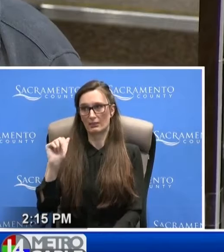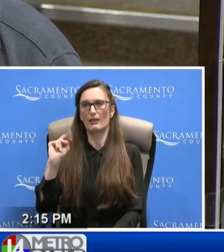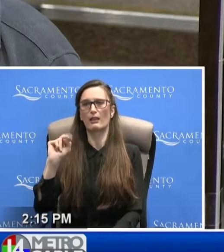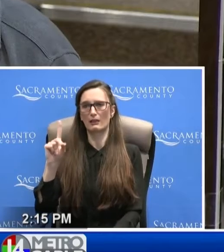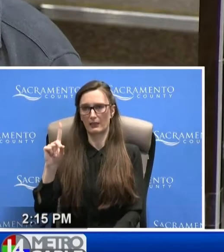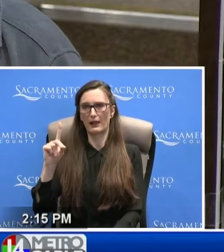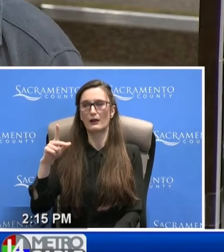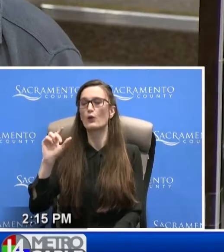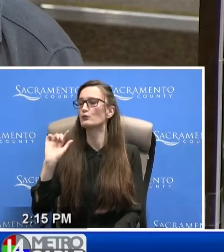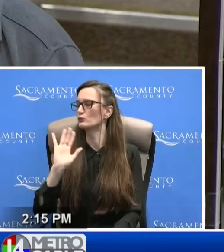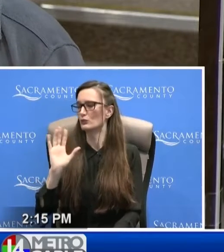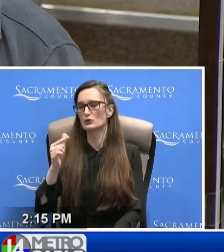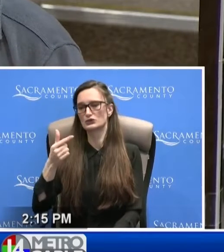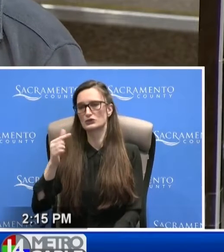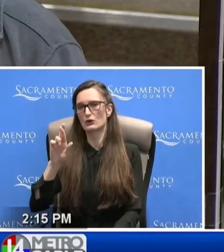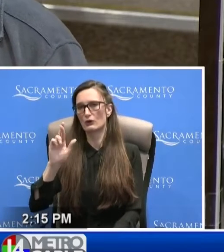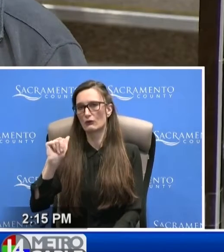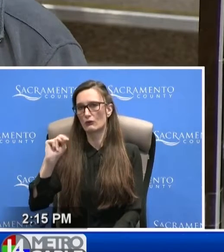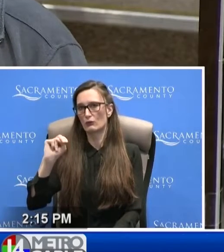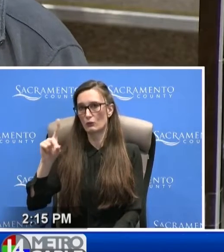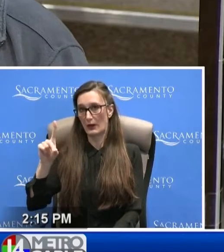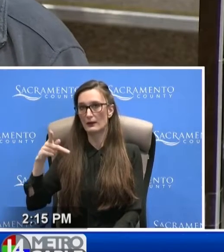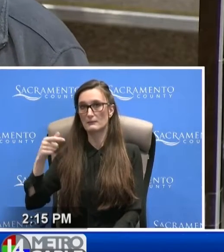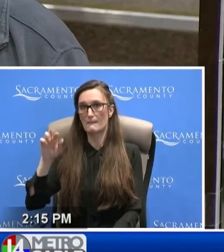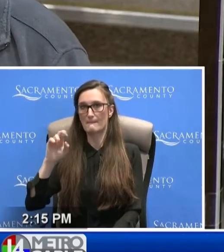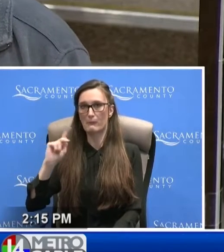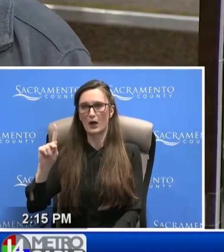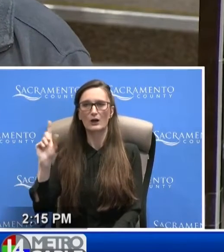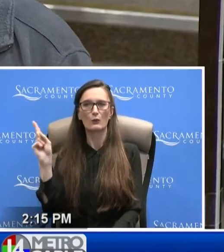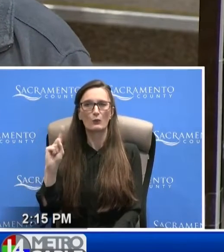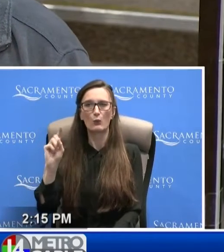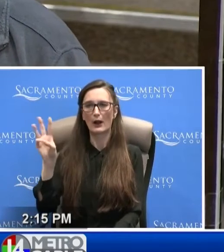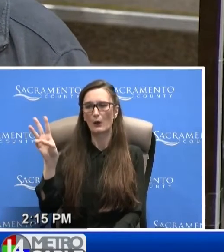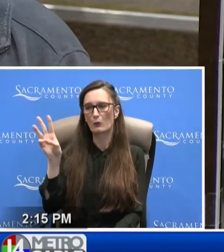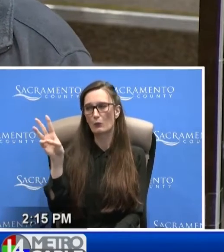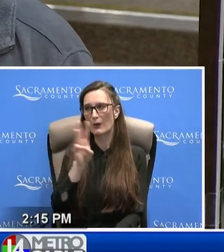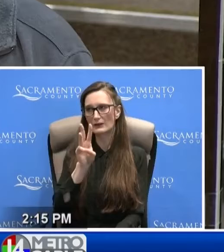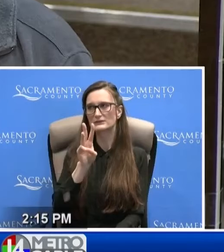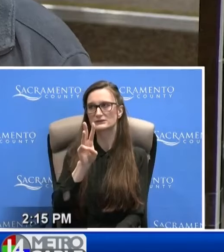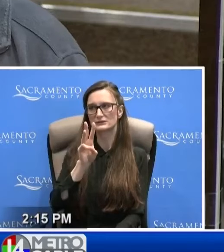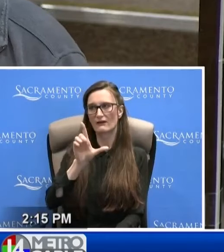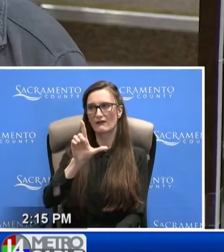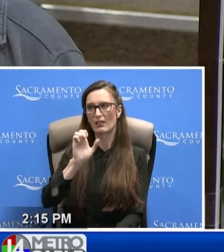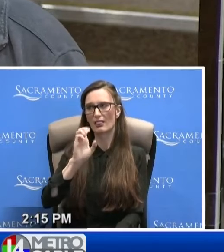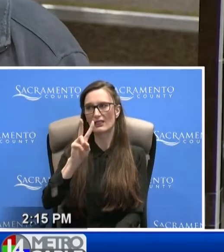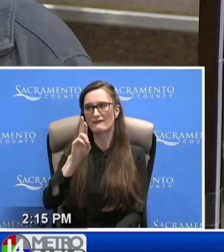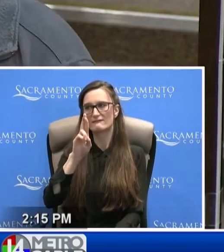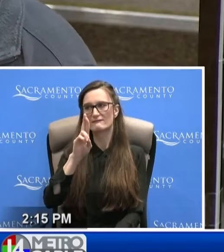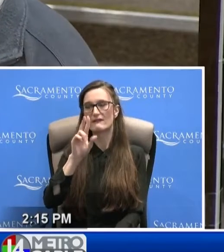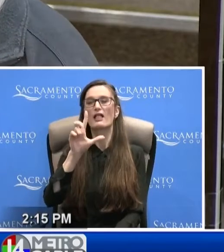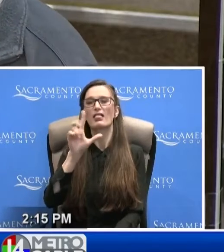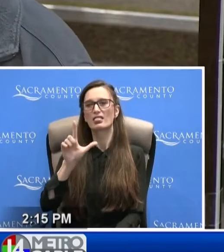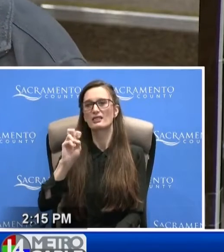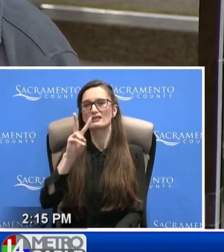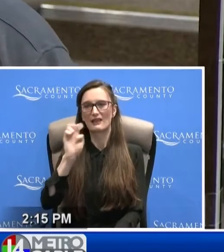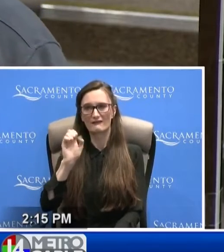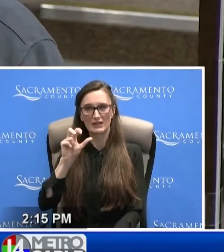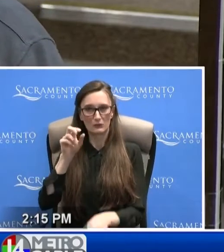Park is west of Levy Road , the Sutter County Line Elkhorn to the south and Highway, 99 to the West.